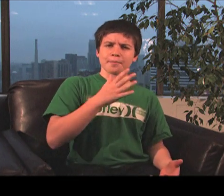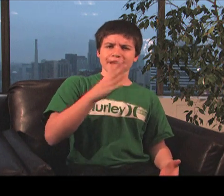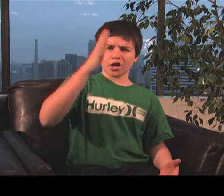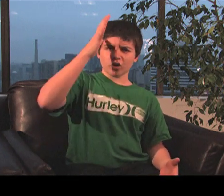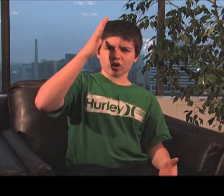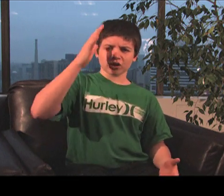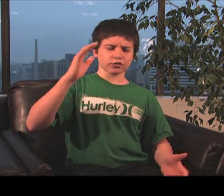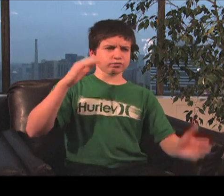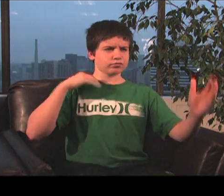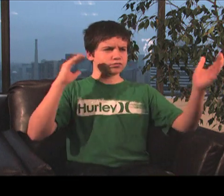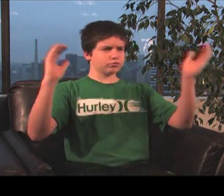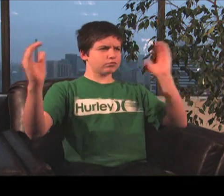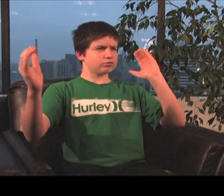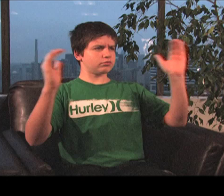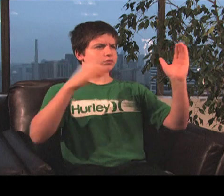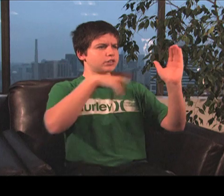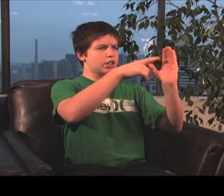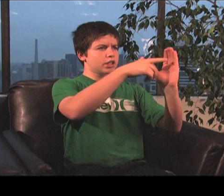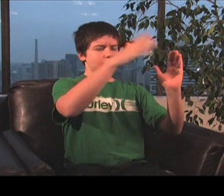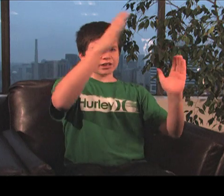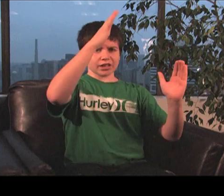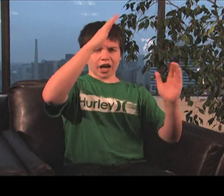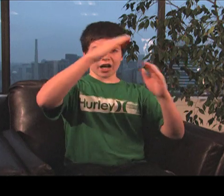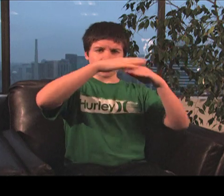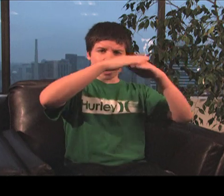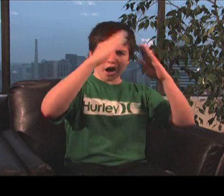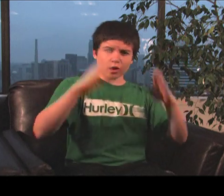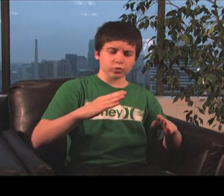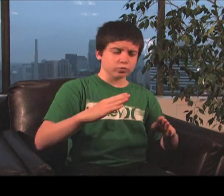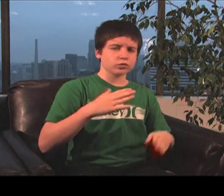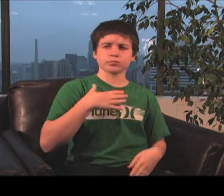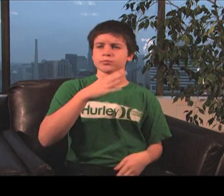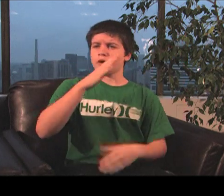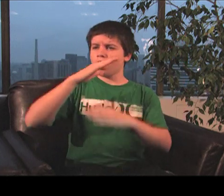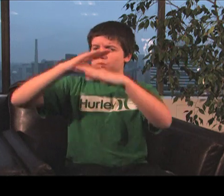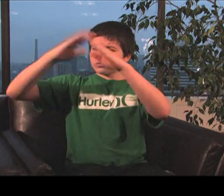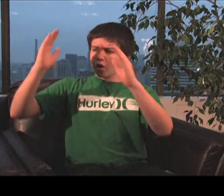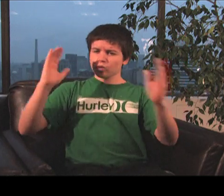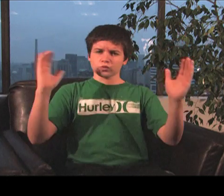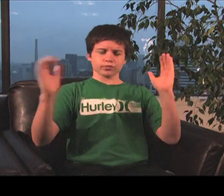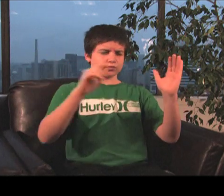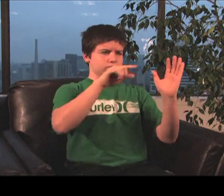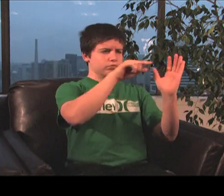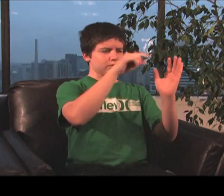I think one thing that bothers me is when I saw my parents divorce,